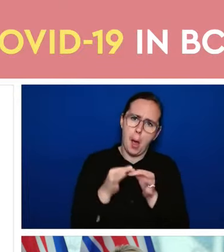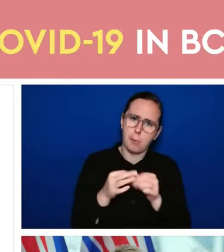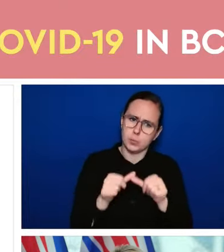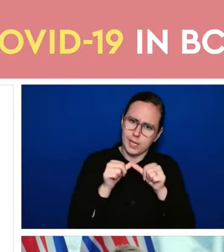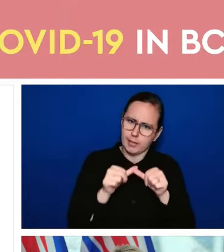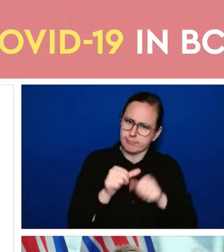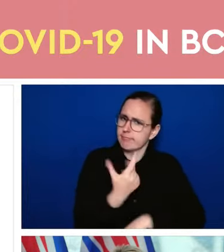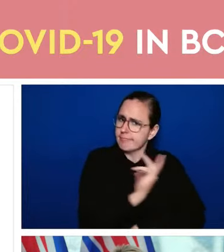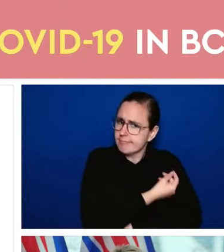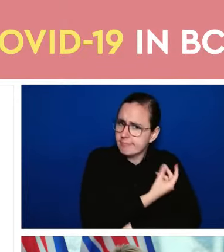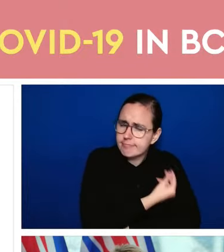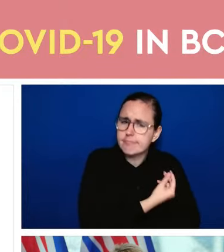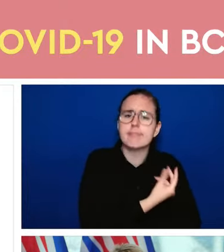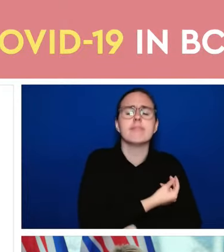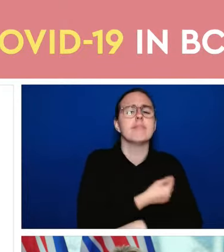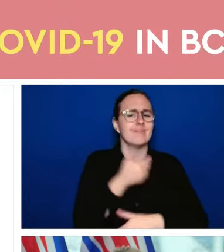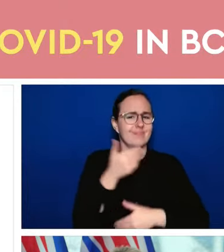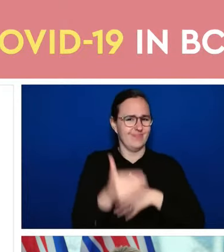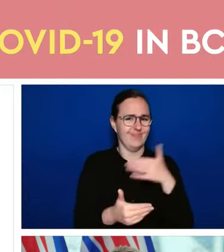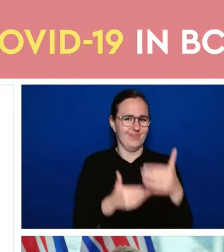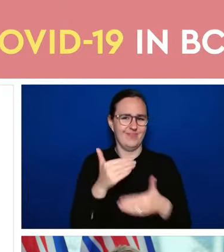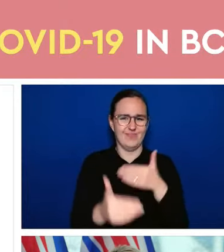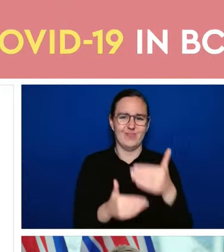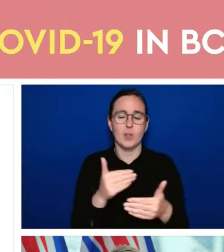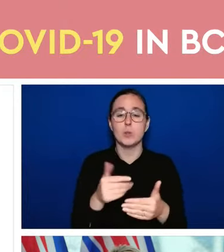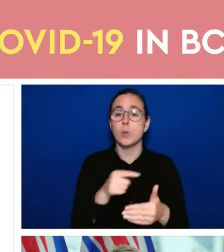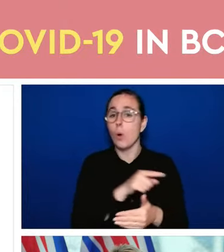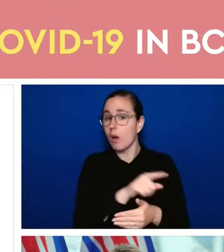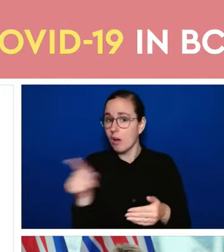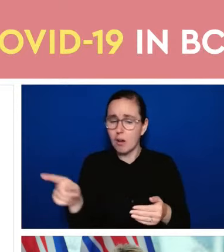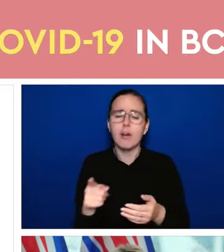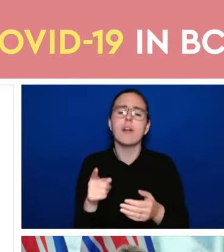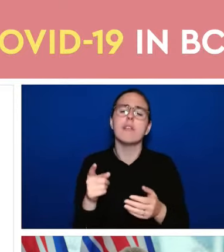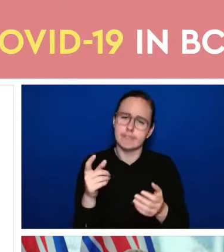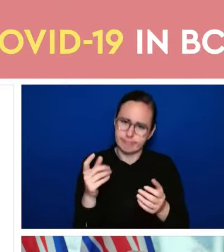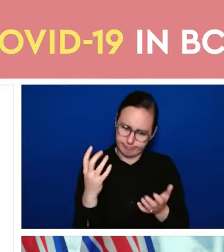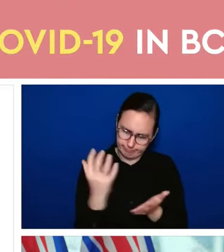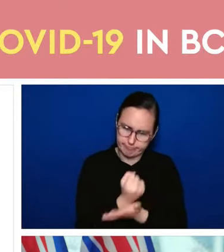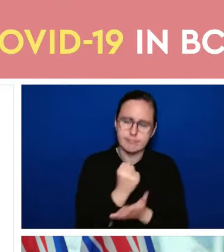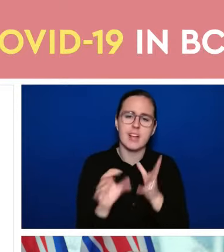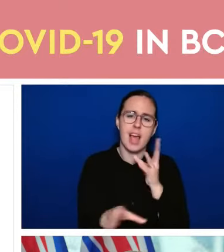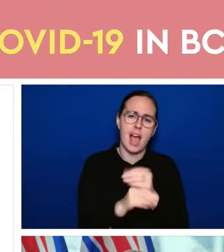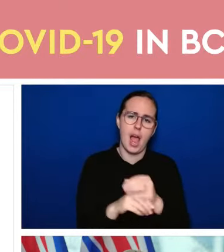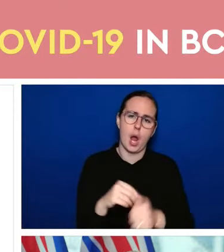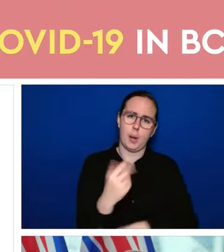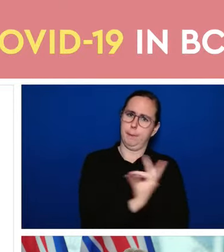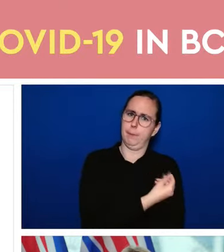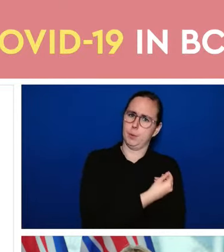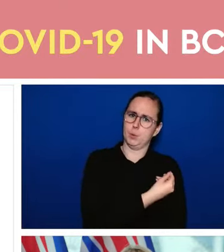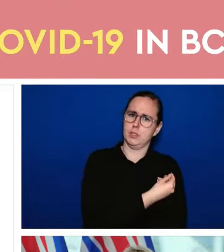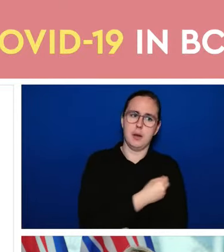booster dose of vaccine making sure you have the means to get